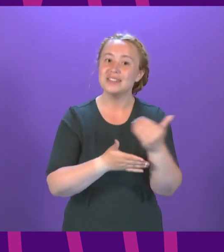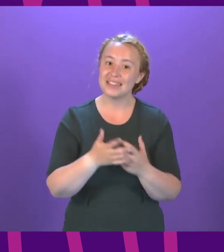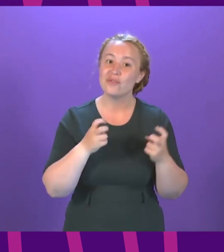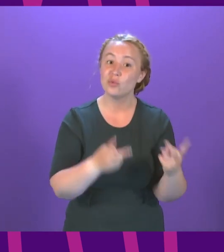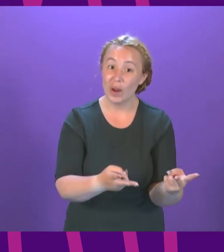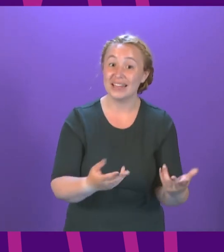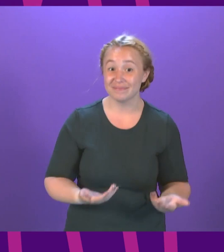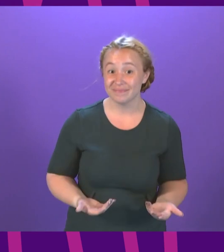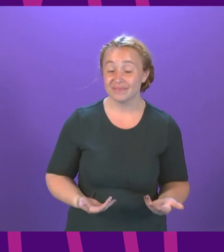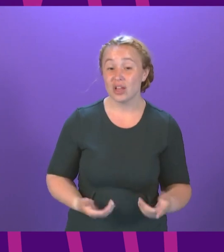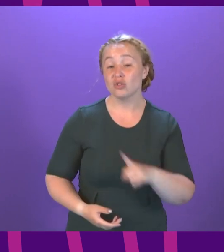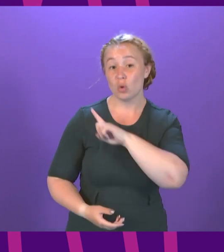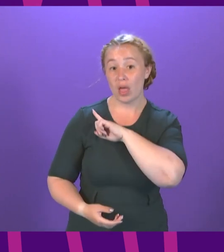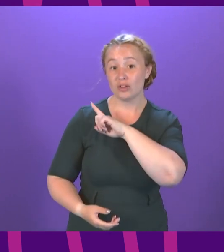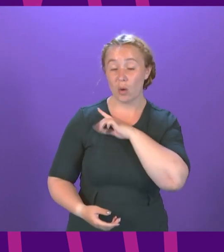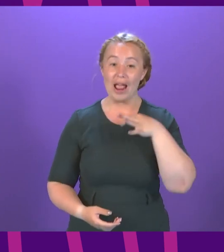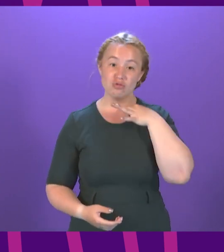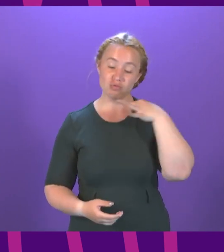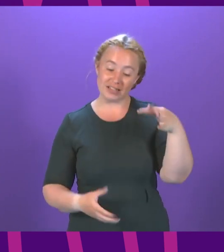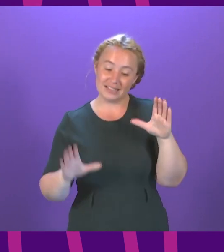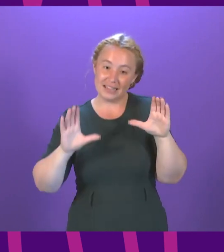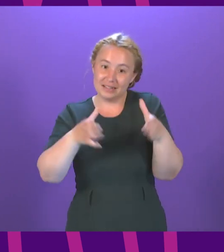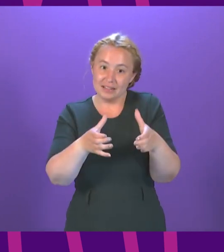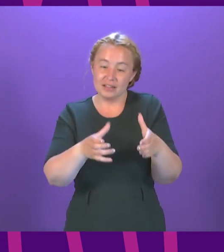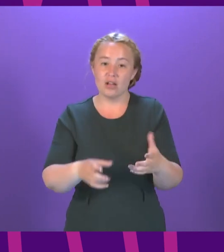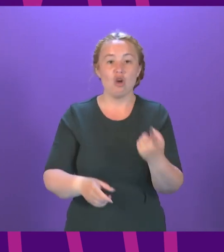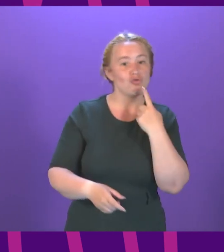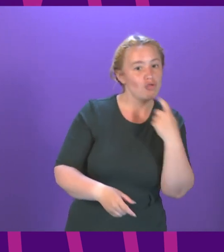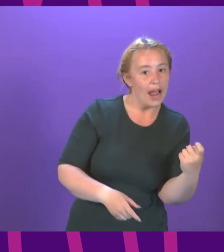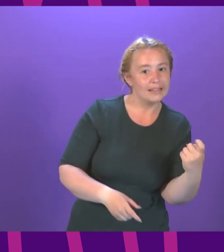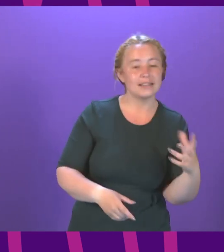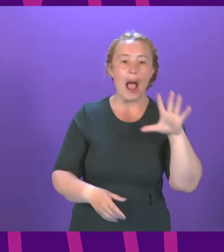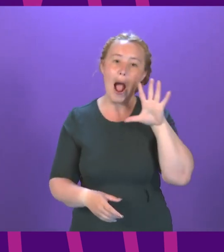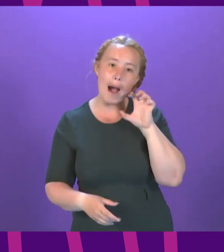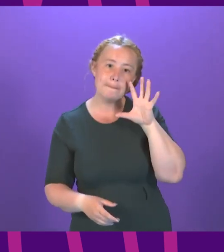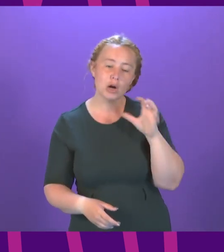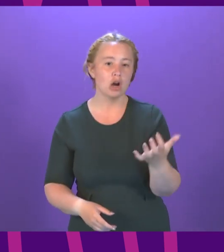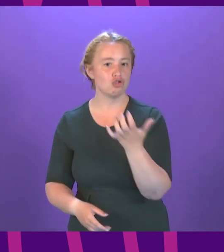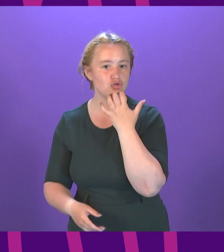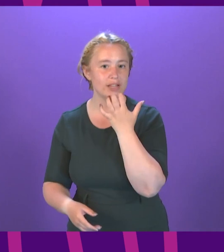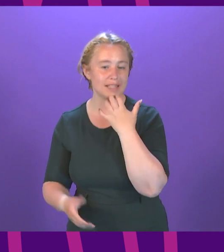That is what the risk-categorised system of red, amber and green is intended to do. We take